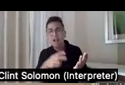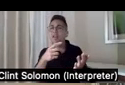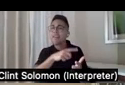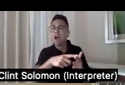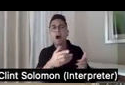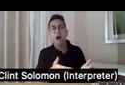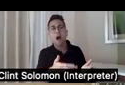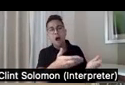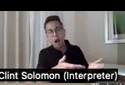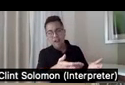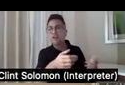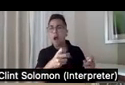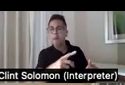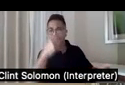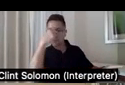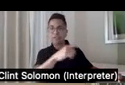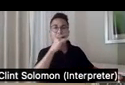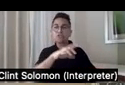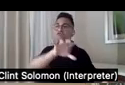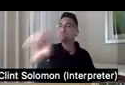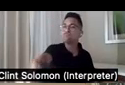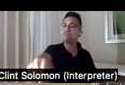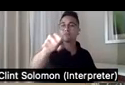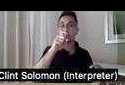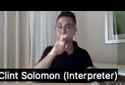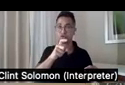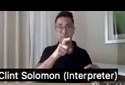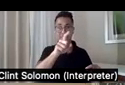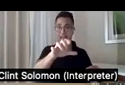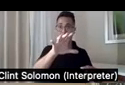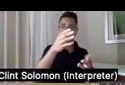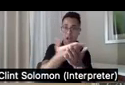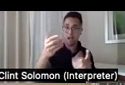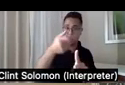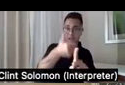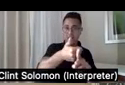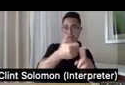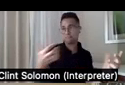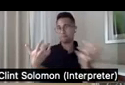few of the objects and relate them to the book but maybe not going so overboard that we lose the